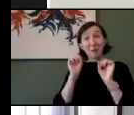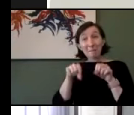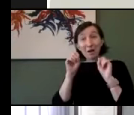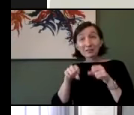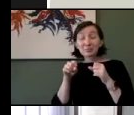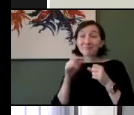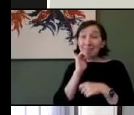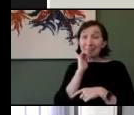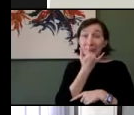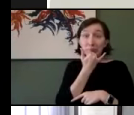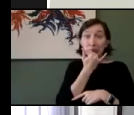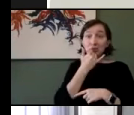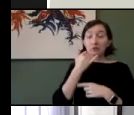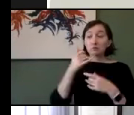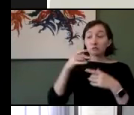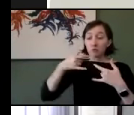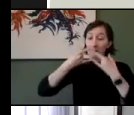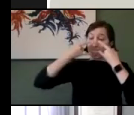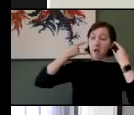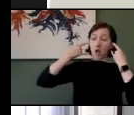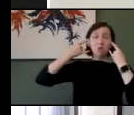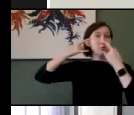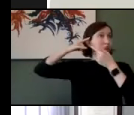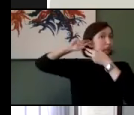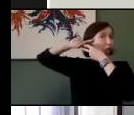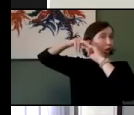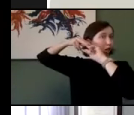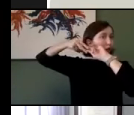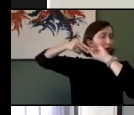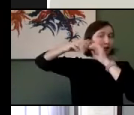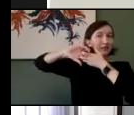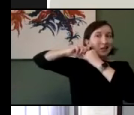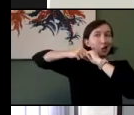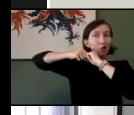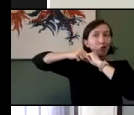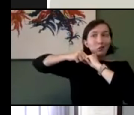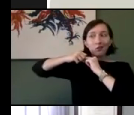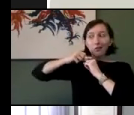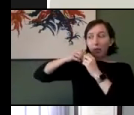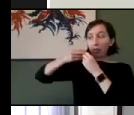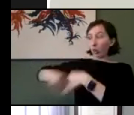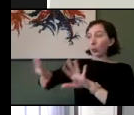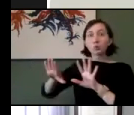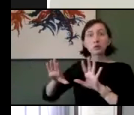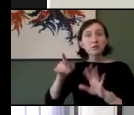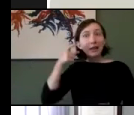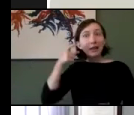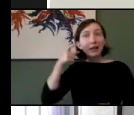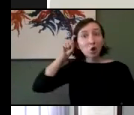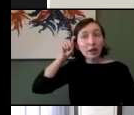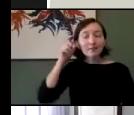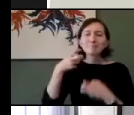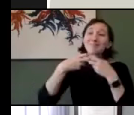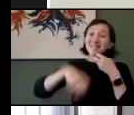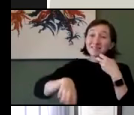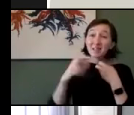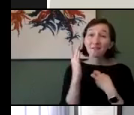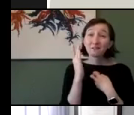The loops sometimes get entangled in the hearing aids.